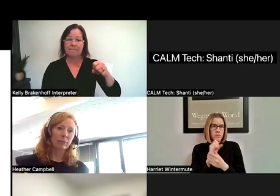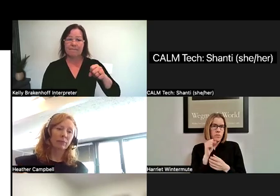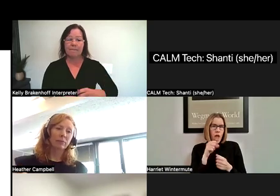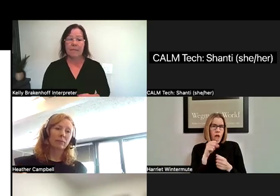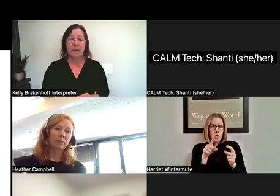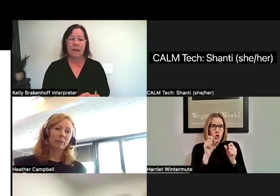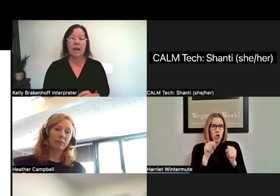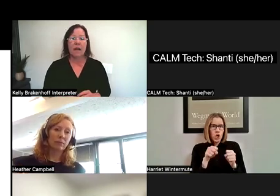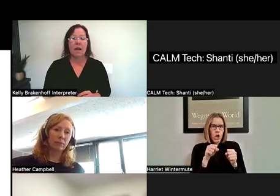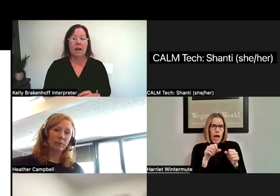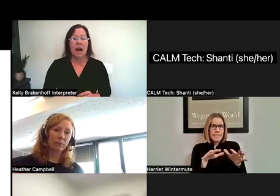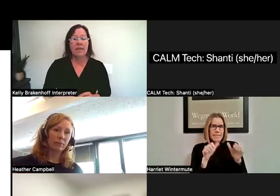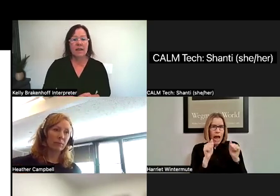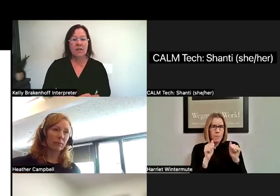that's what they're saying, yes. >> HARRIET WINTERMUTE: I think you